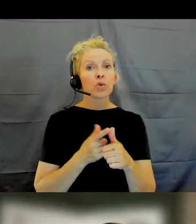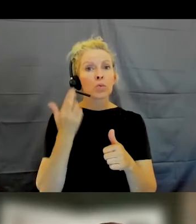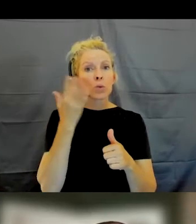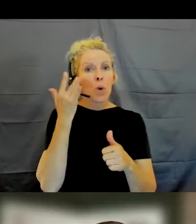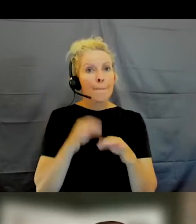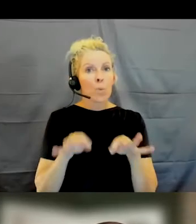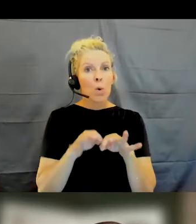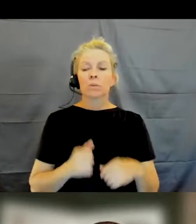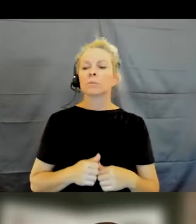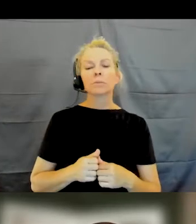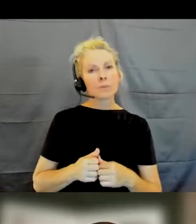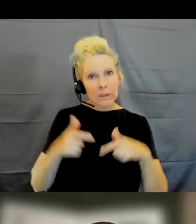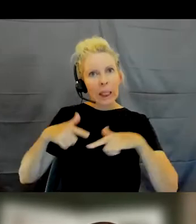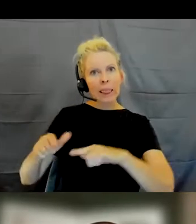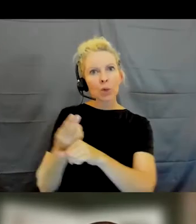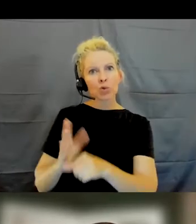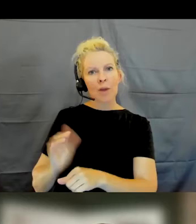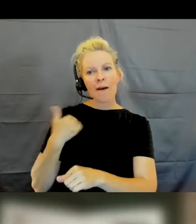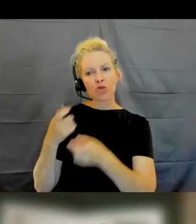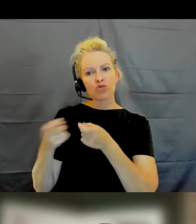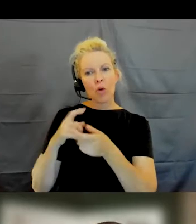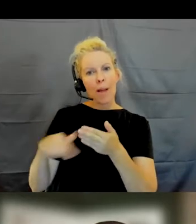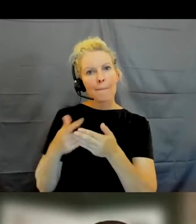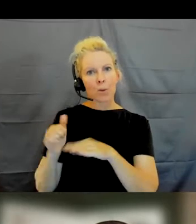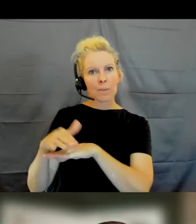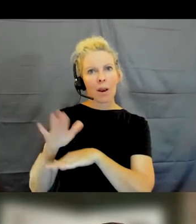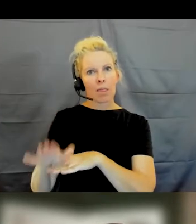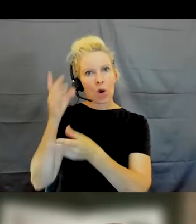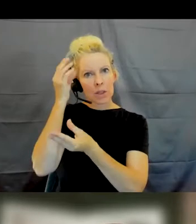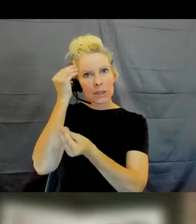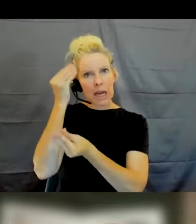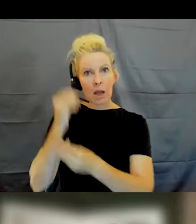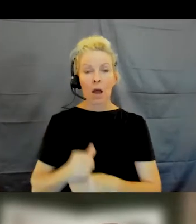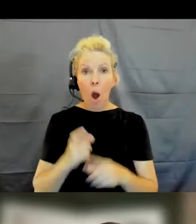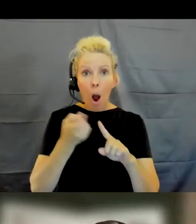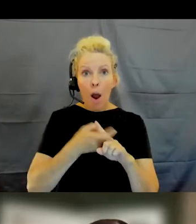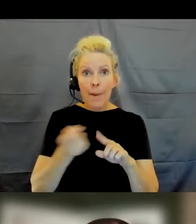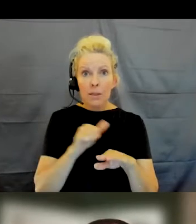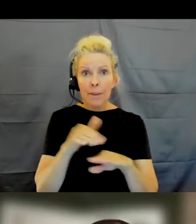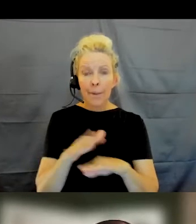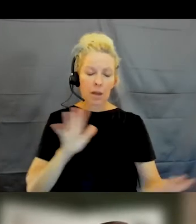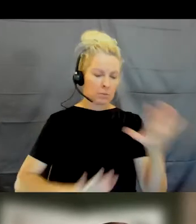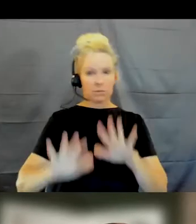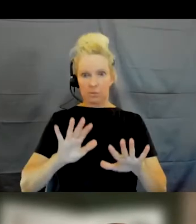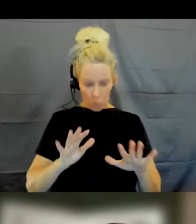have control of submitting their data, right? Automatic submits are extremely jarring. It